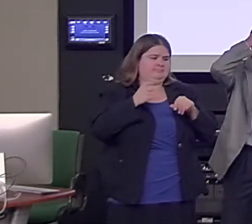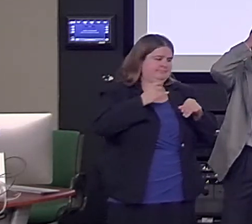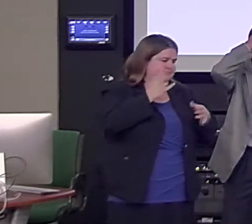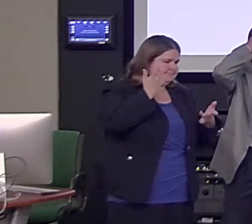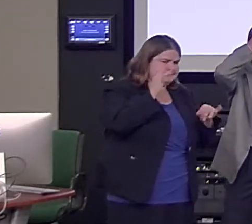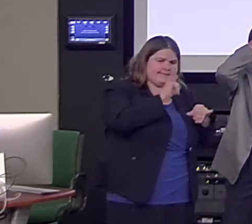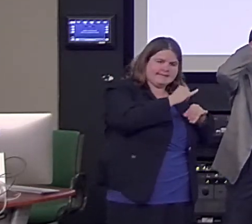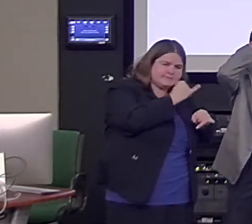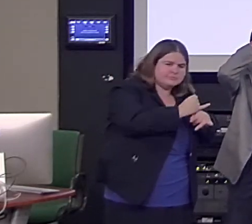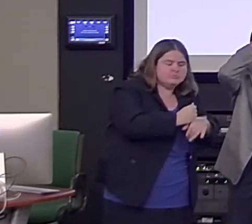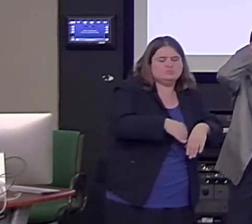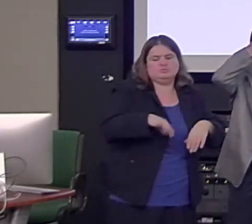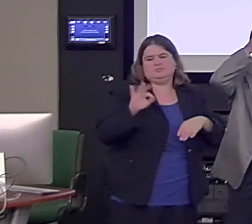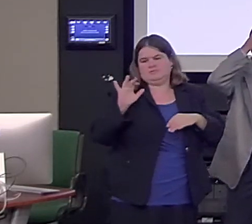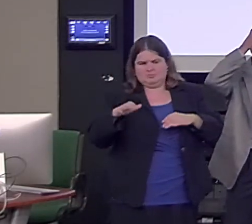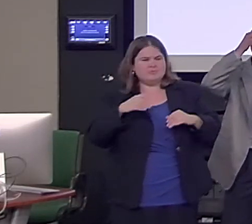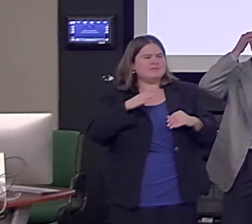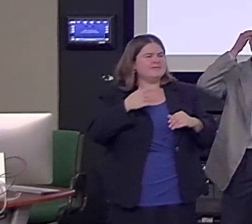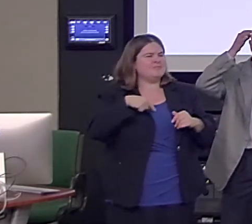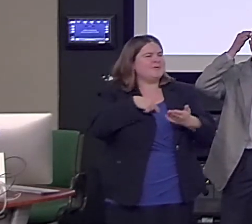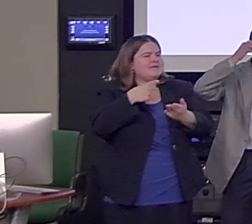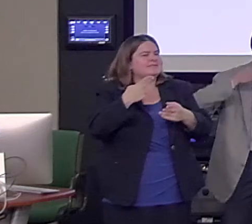about face processing earlier today.